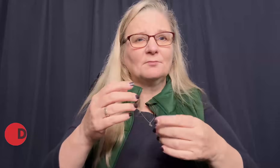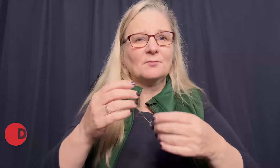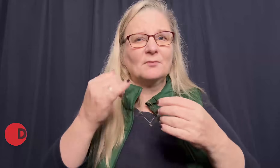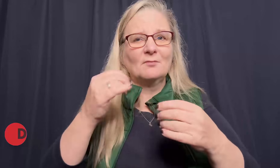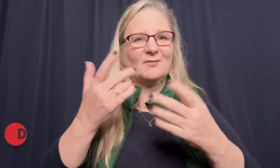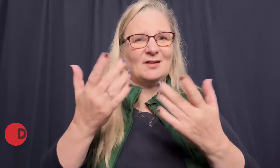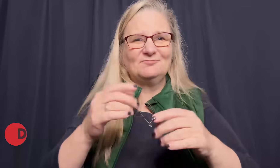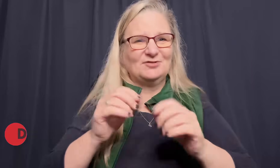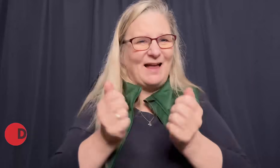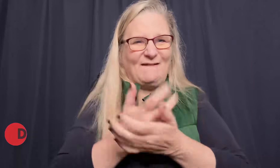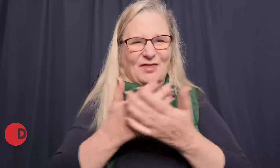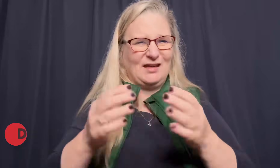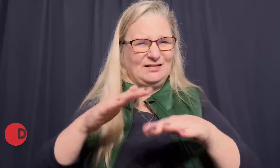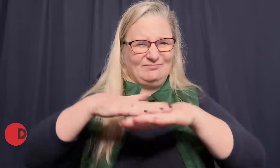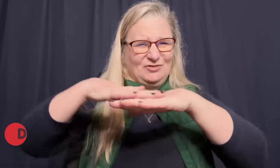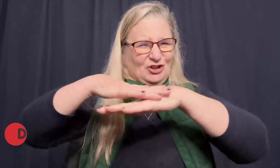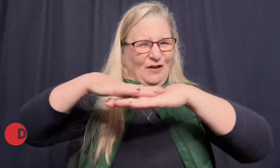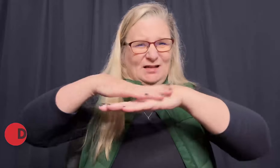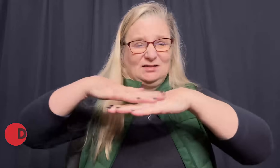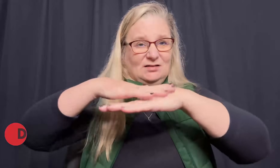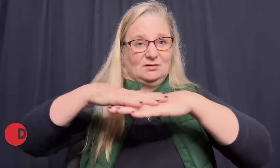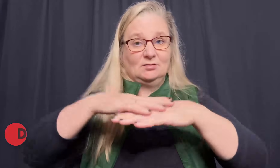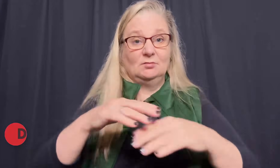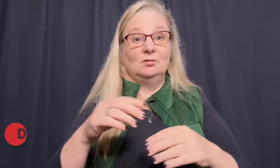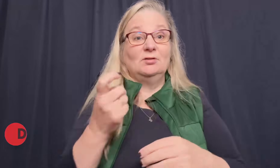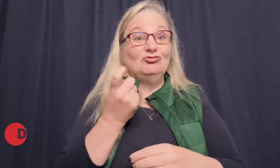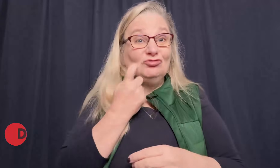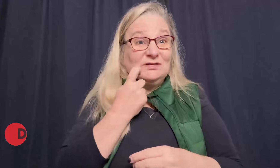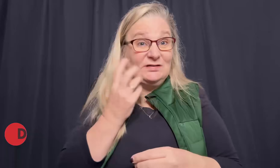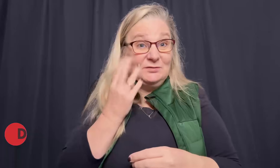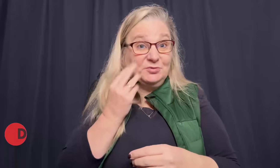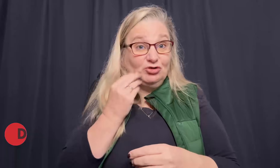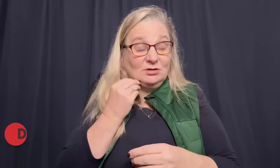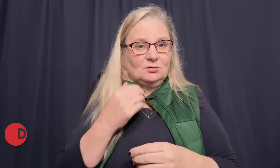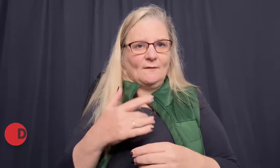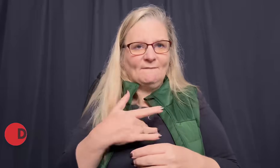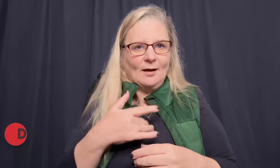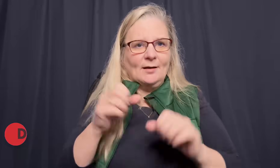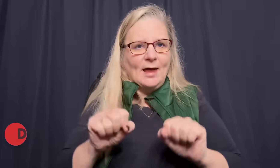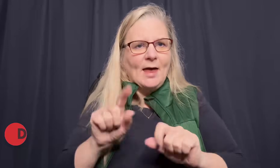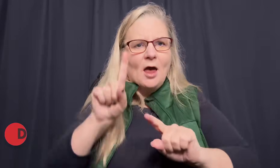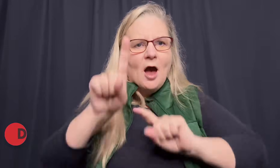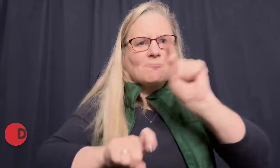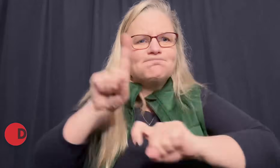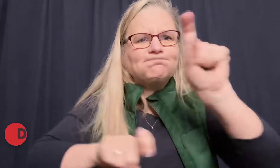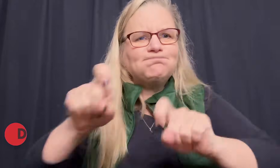the same, and similar basic information. With my recent experience using Convo Access, I was able to ask many questions easily,